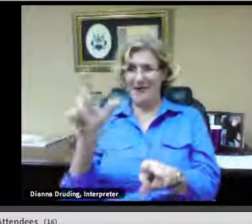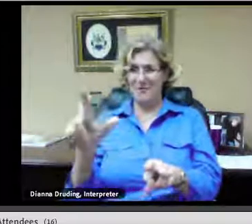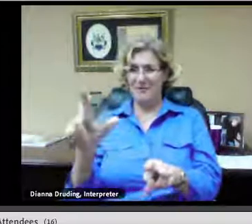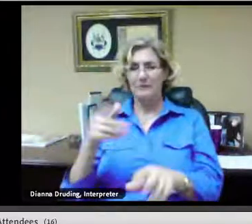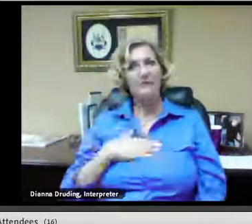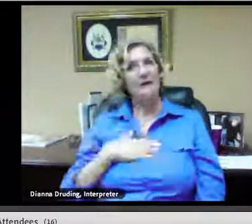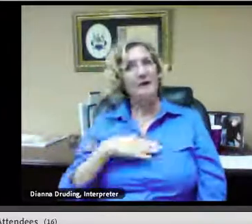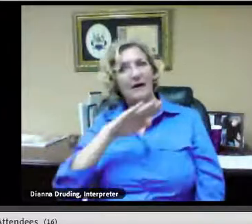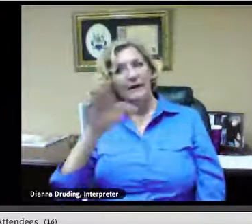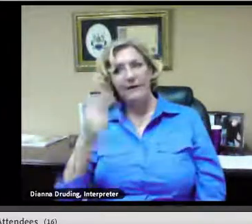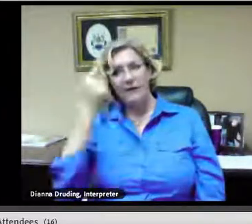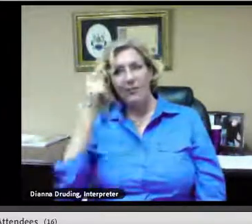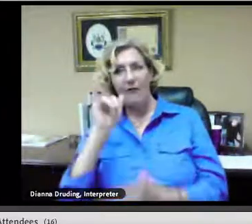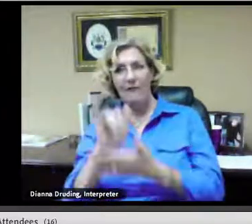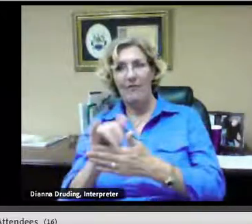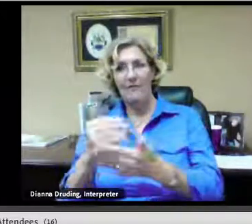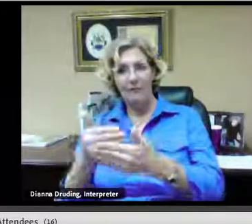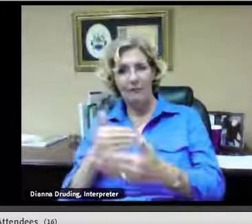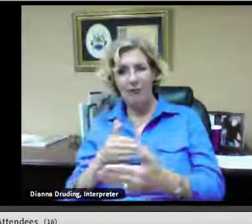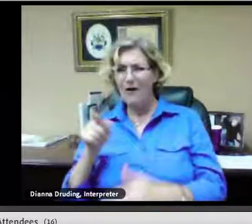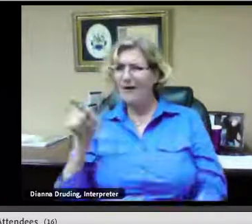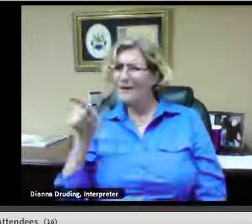He would be such a great resource in libraries.